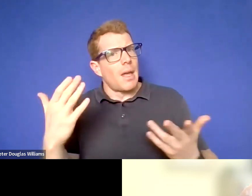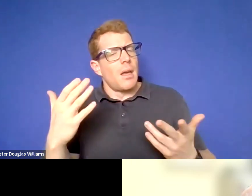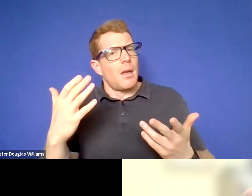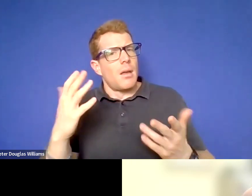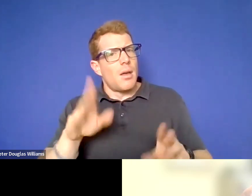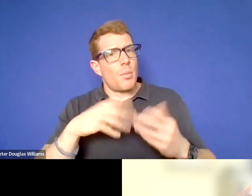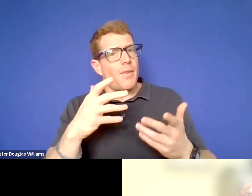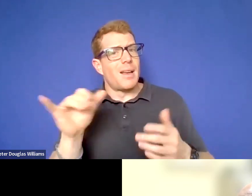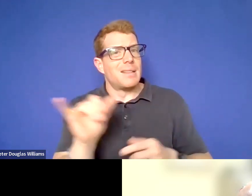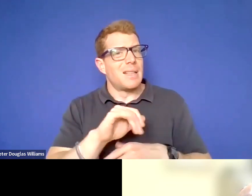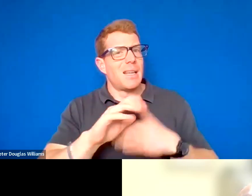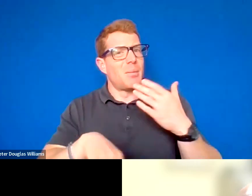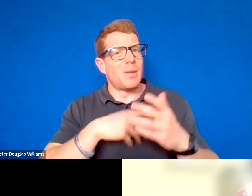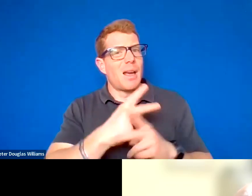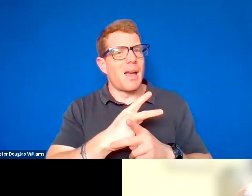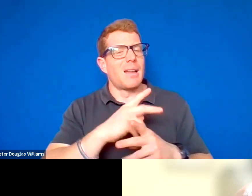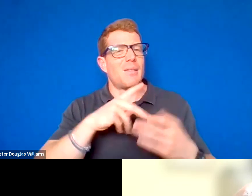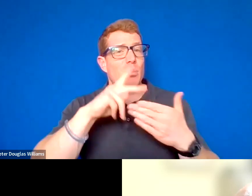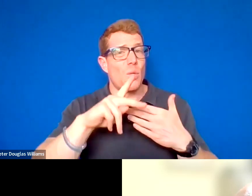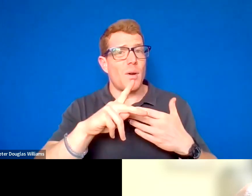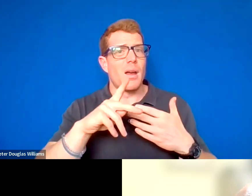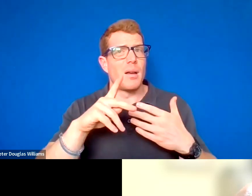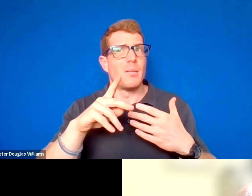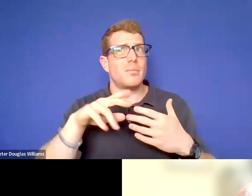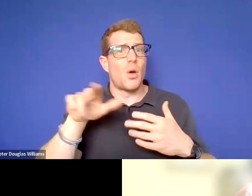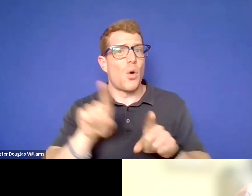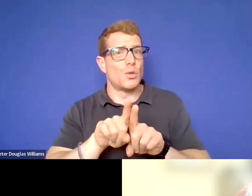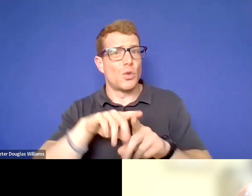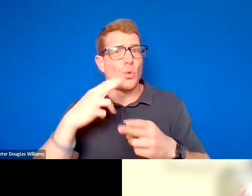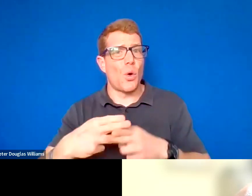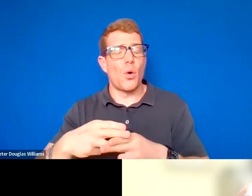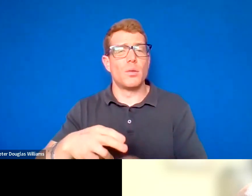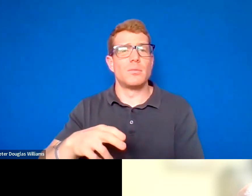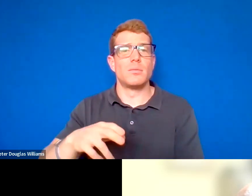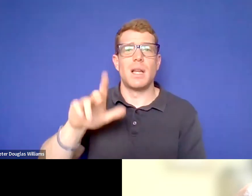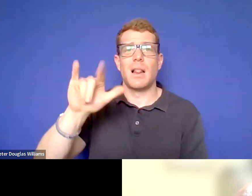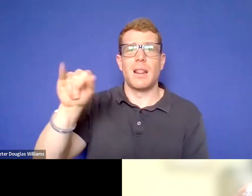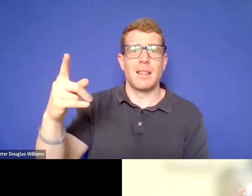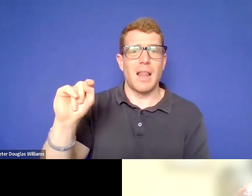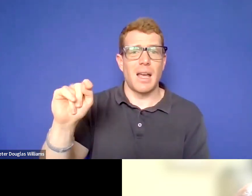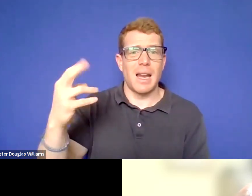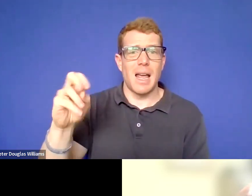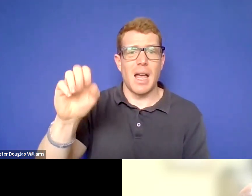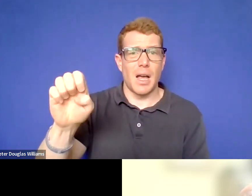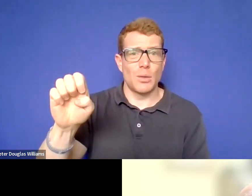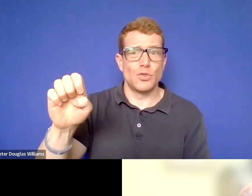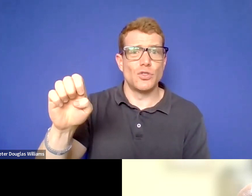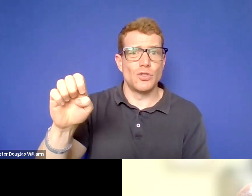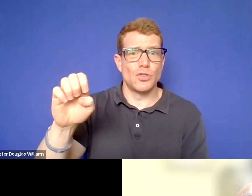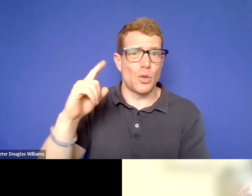Louisiana correct? or leaves. and Jefferson.